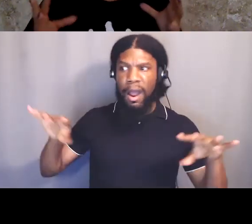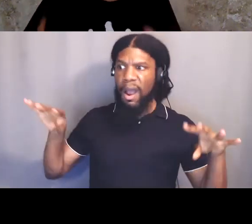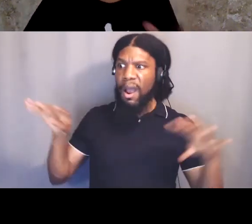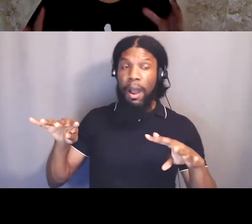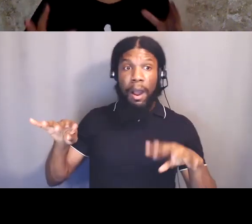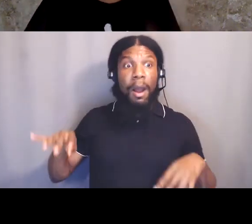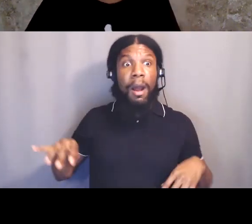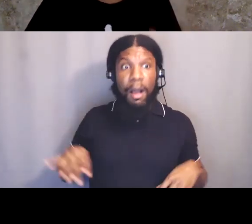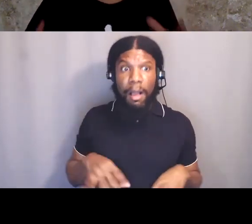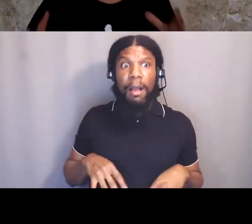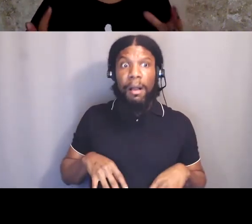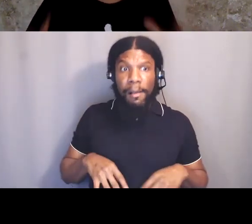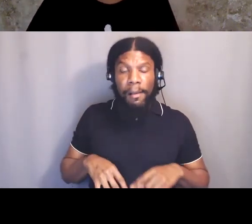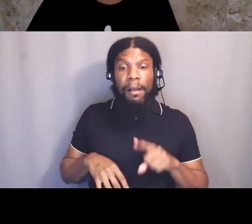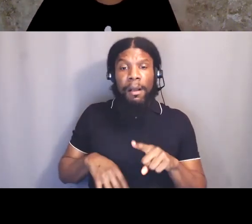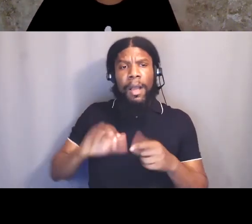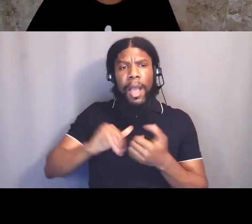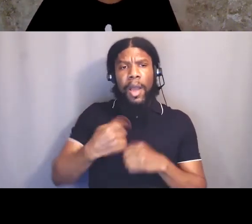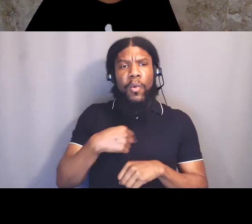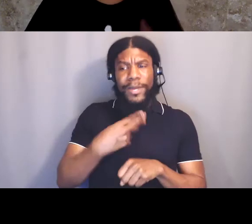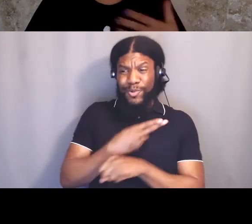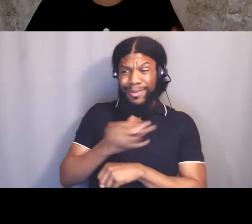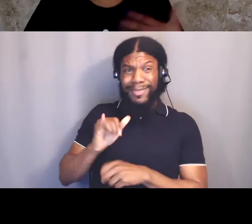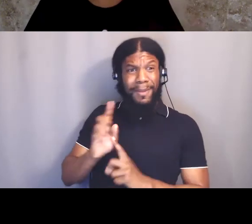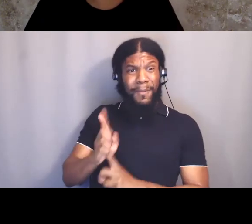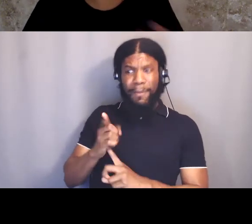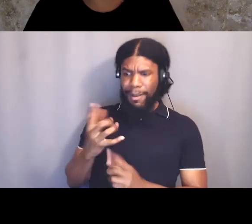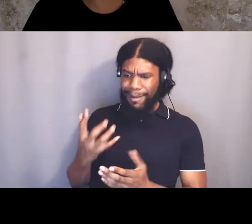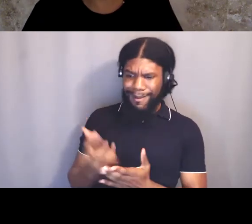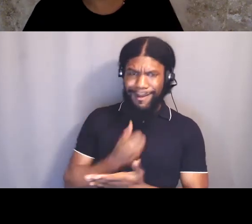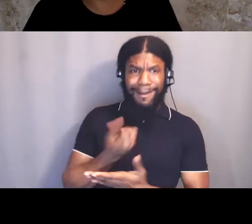How do we use this moment to usher in something else?